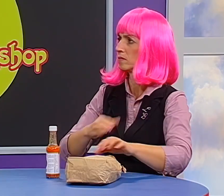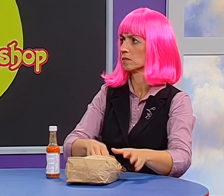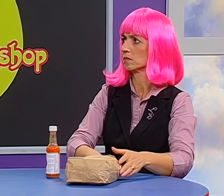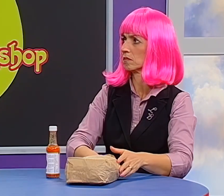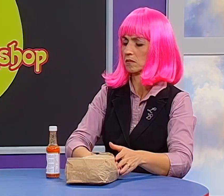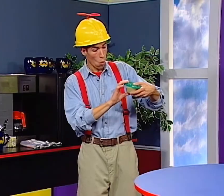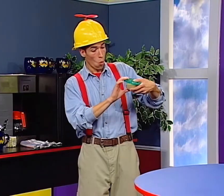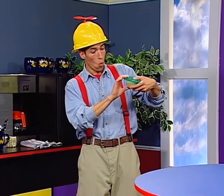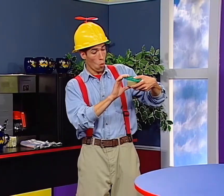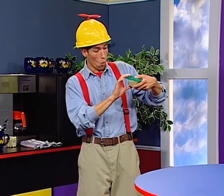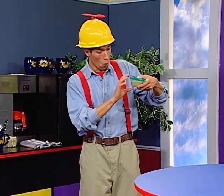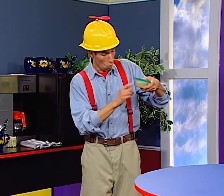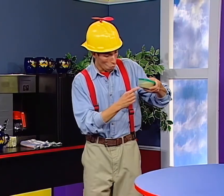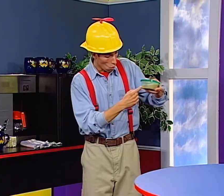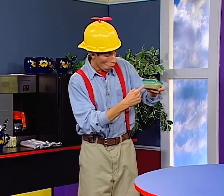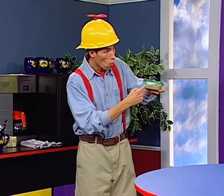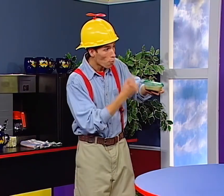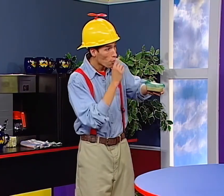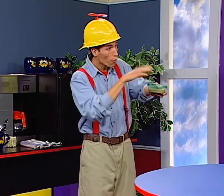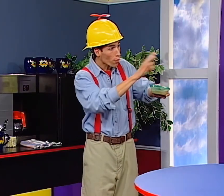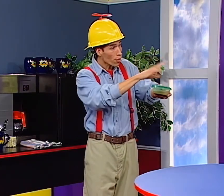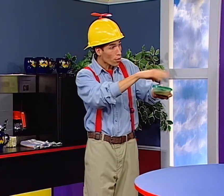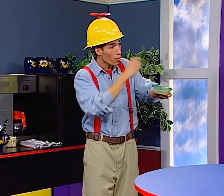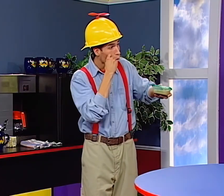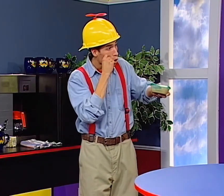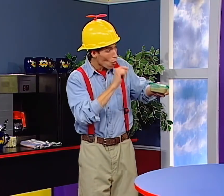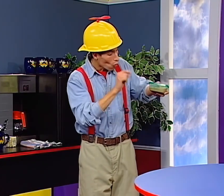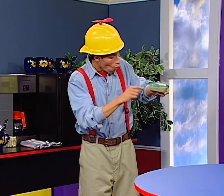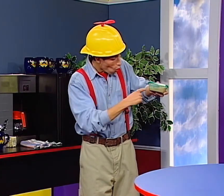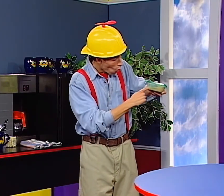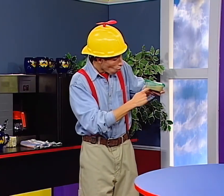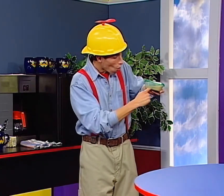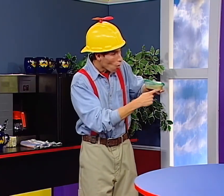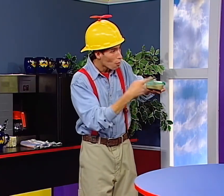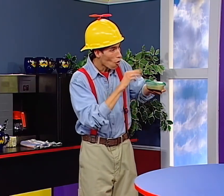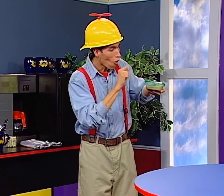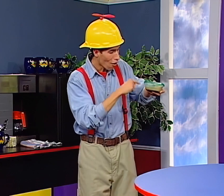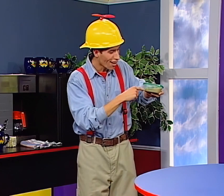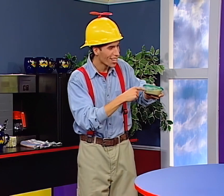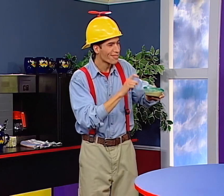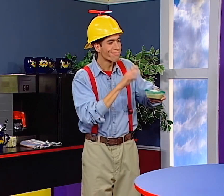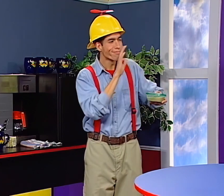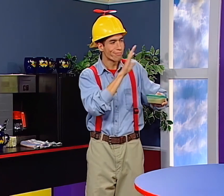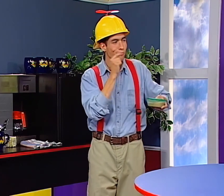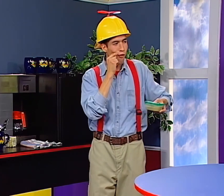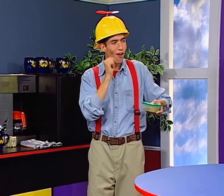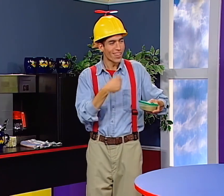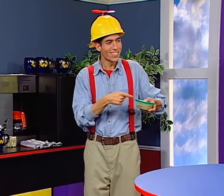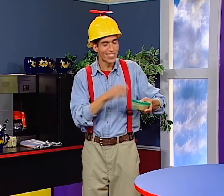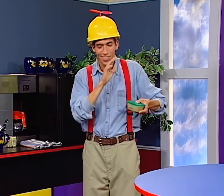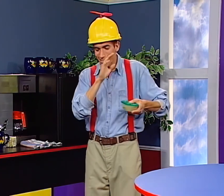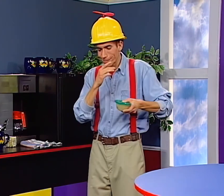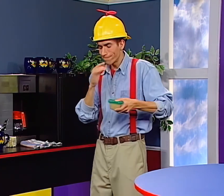OH, IT'S PAULA'S. SHE WROTE HER NAME ON THE SIDE. IT'S FOR PAULA.